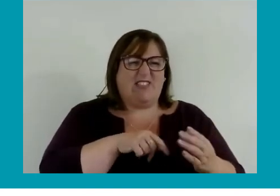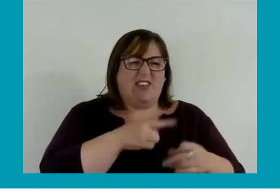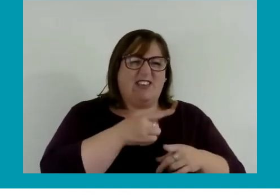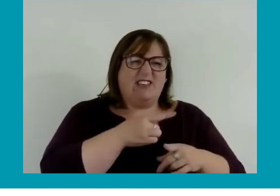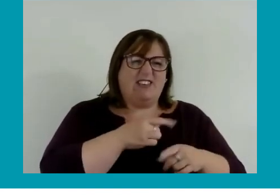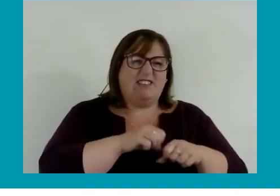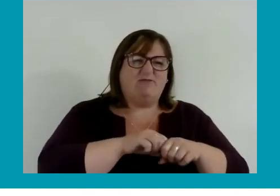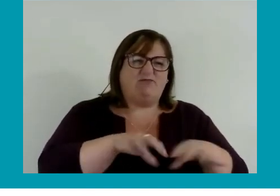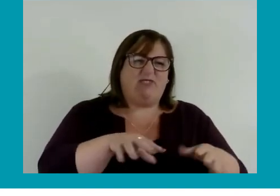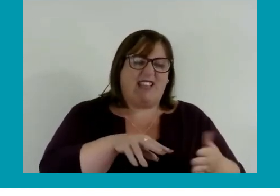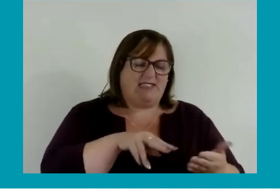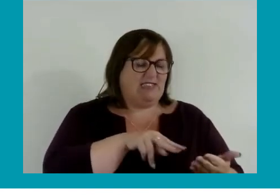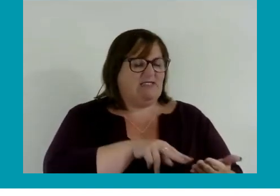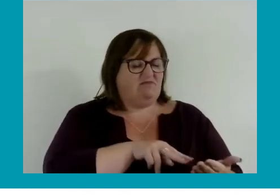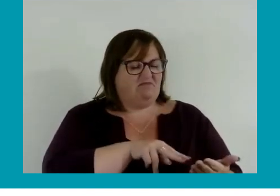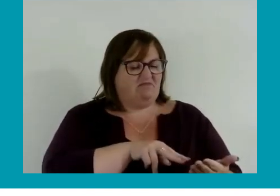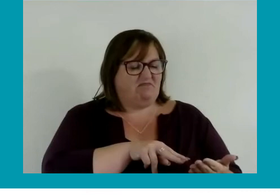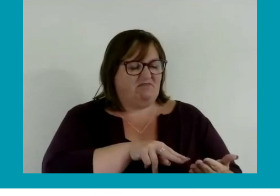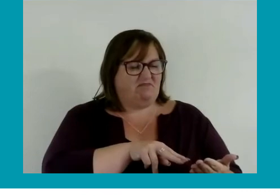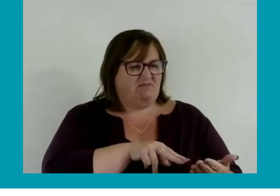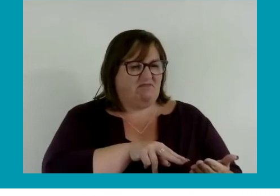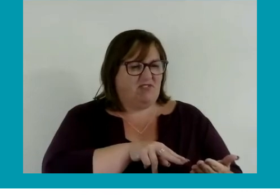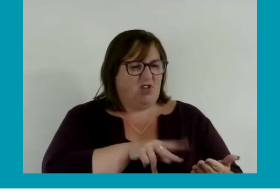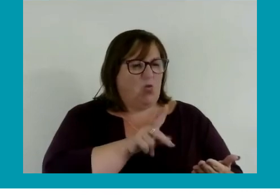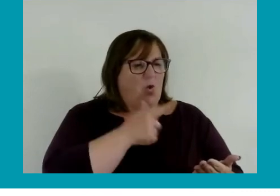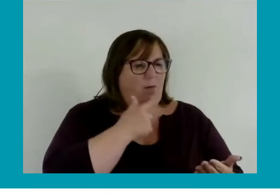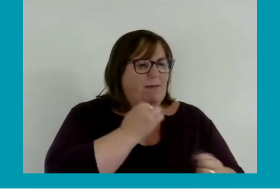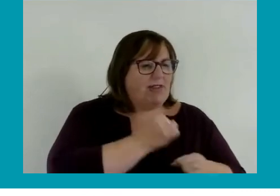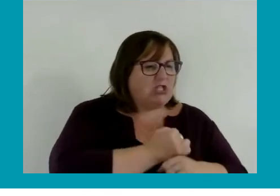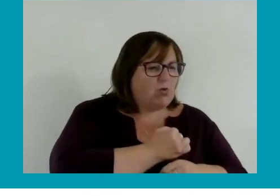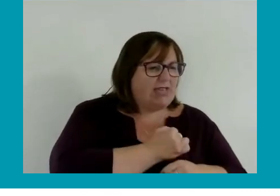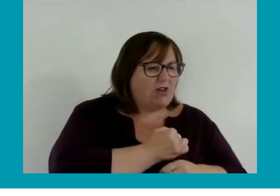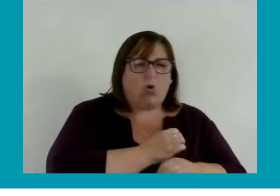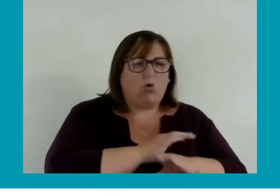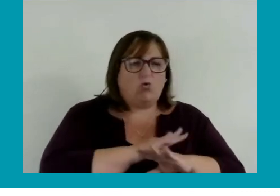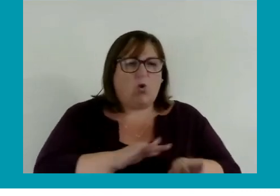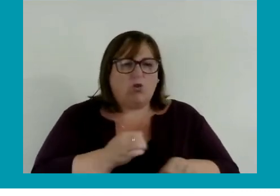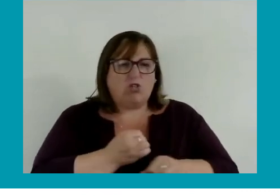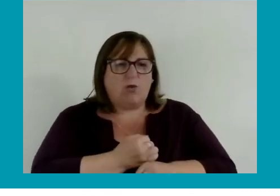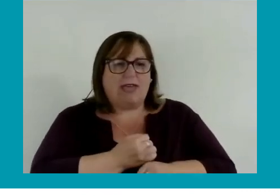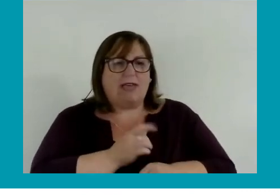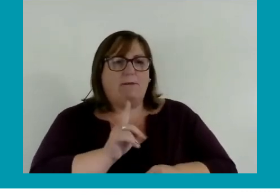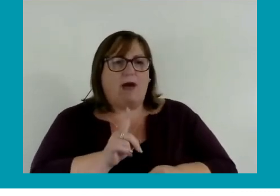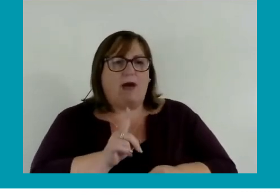is that there is a genuine it's very genuine and authentic within the partnership we want everyone